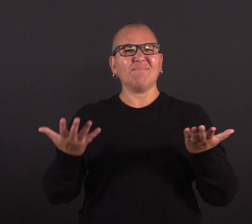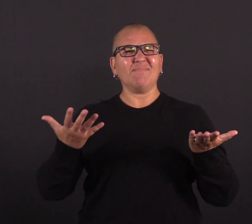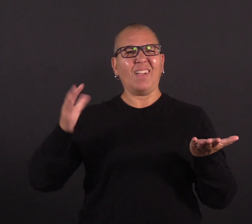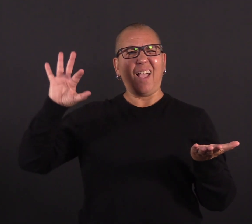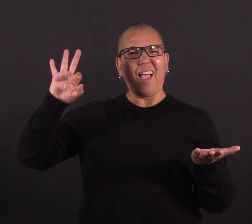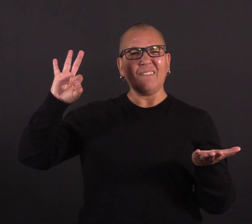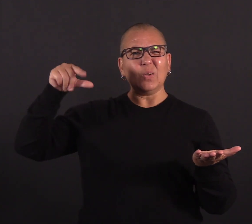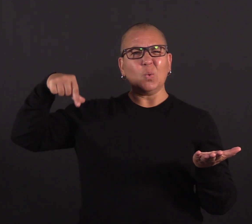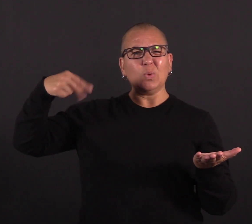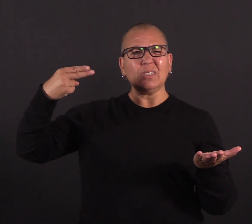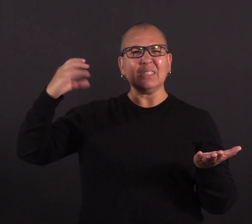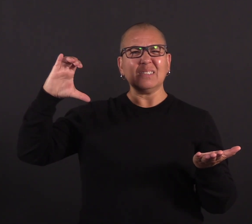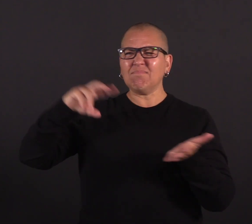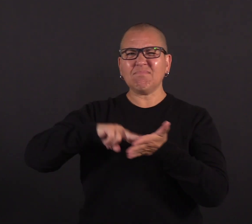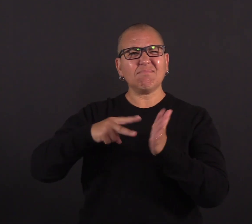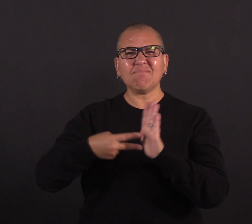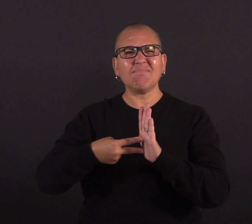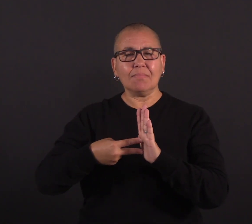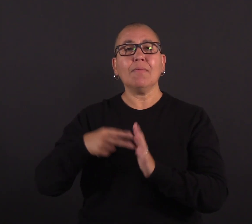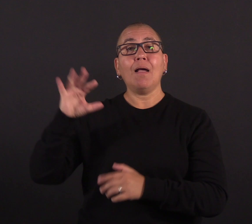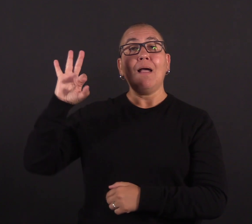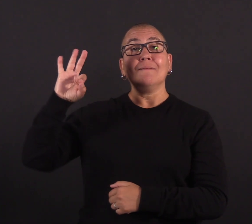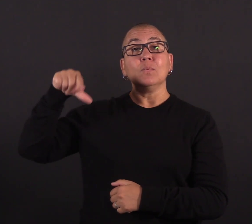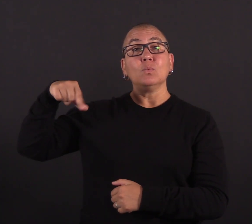plan’s deductible had not been met. What is an FQHC?